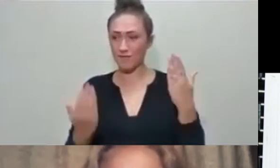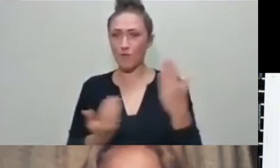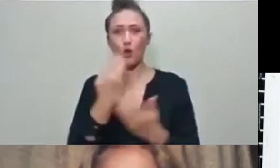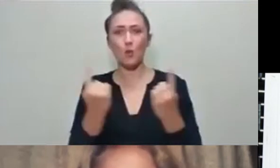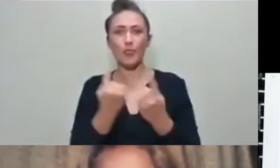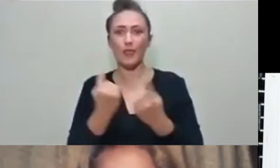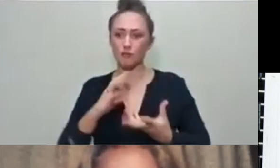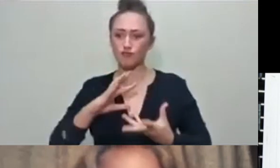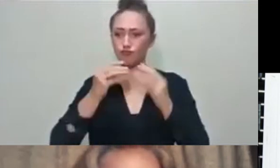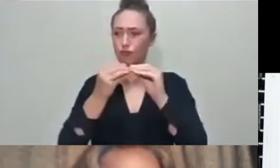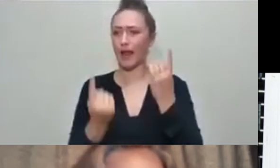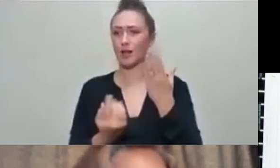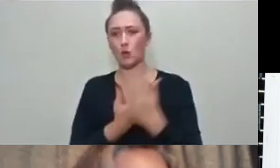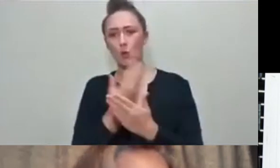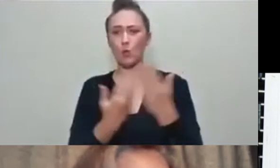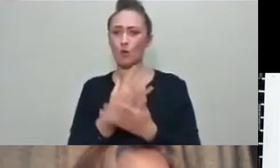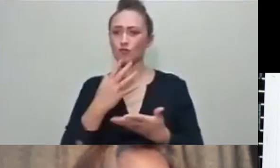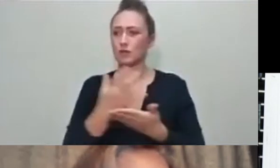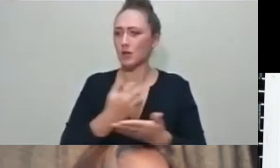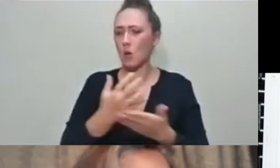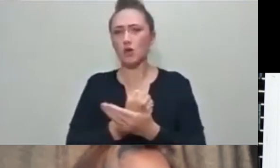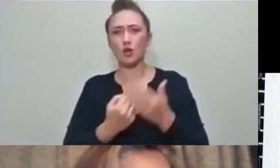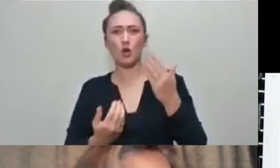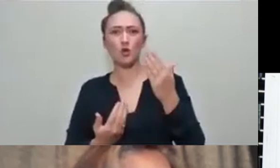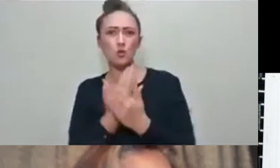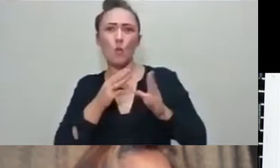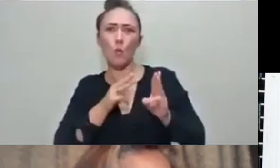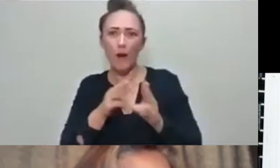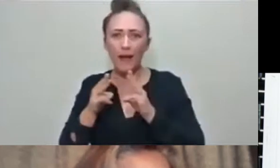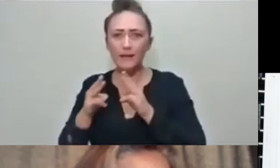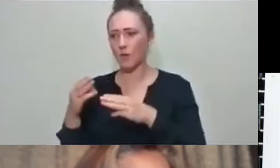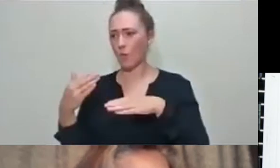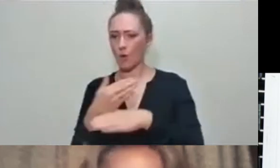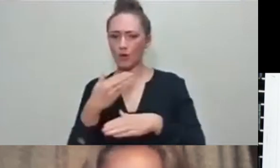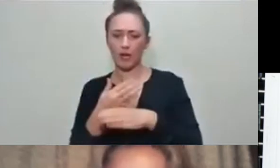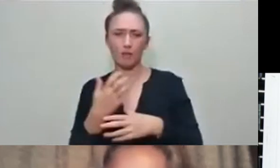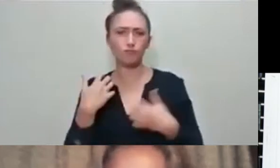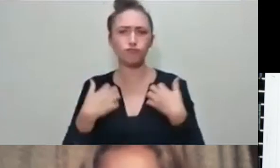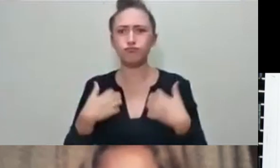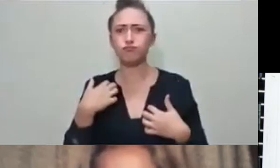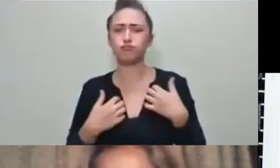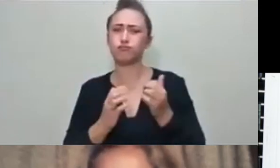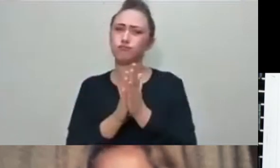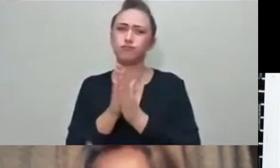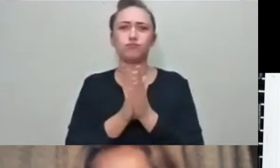and I just want to say that I want all of you to come and join me